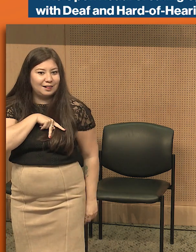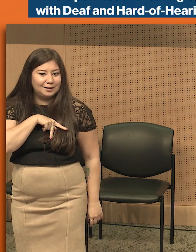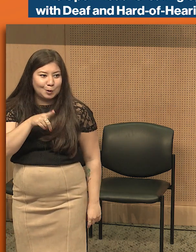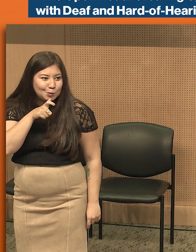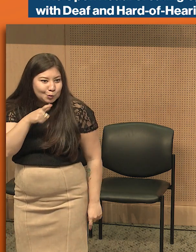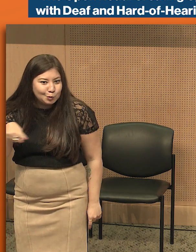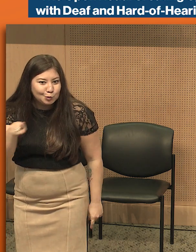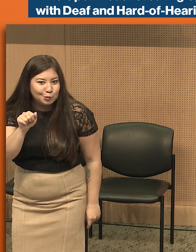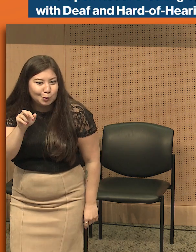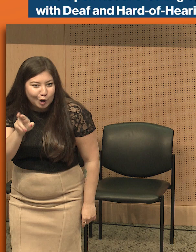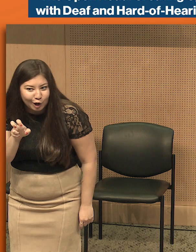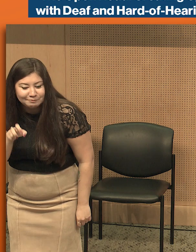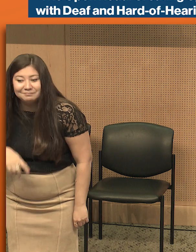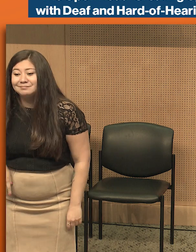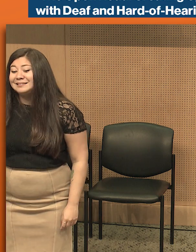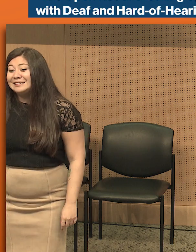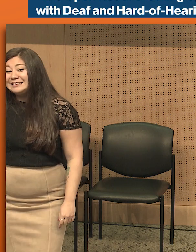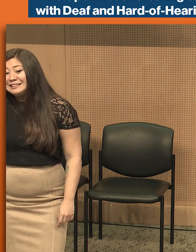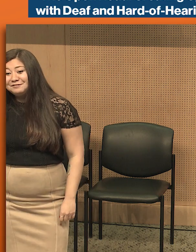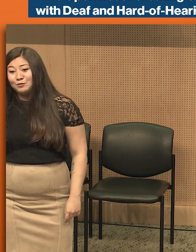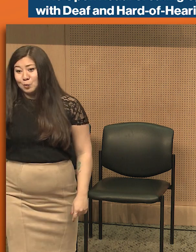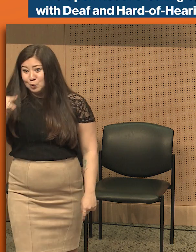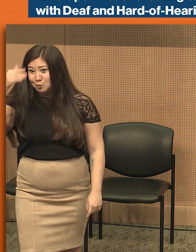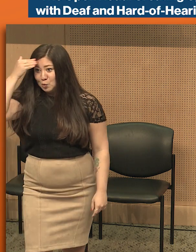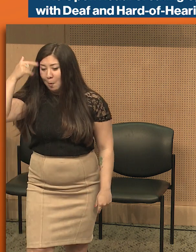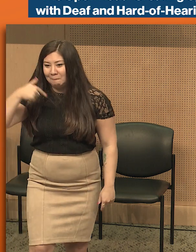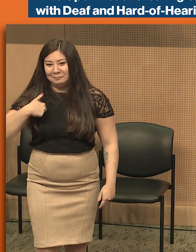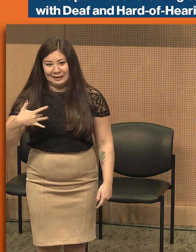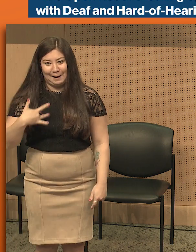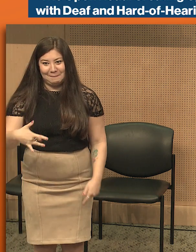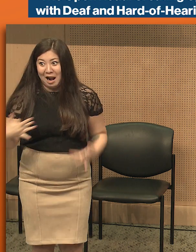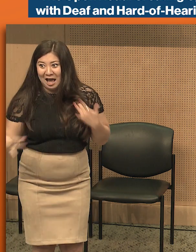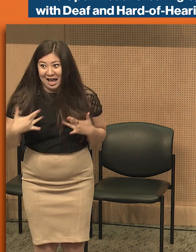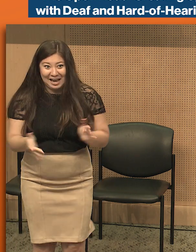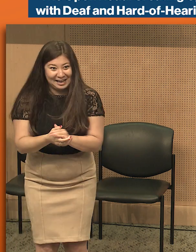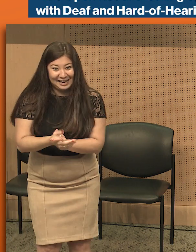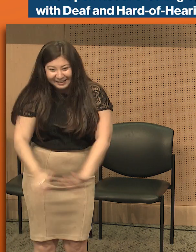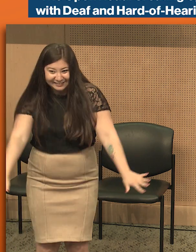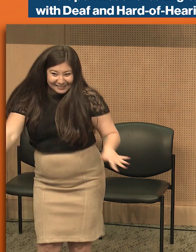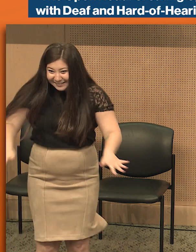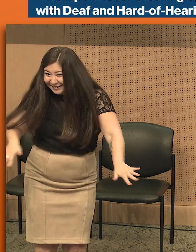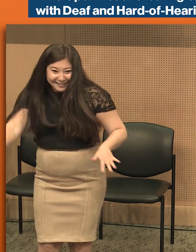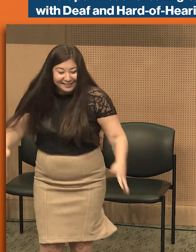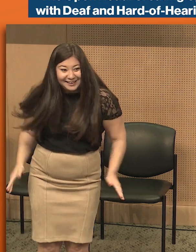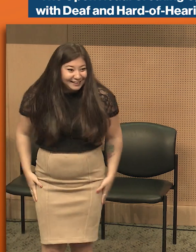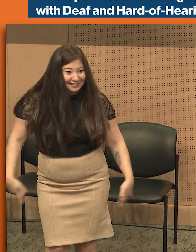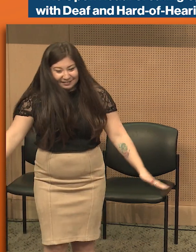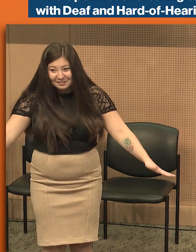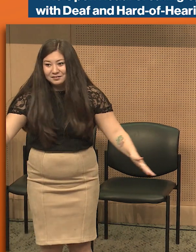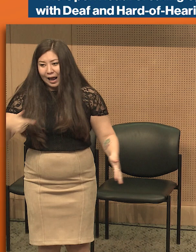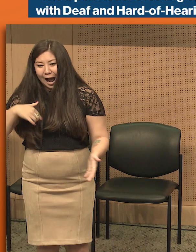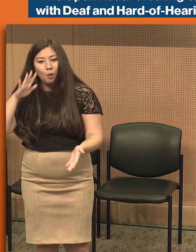you really need to show off your personality and show people who you are. You know, if you're an exciting person,